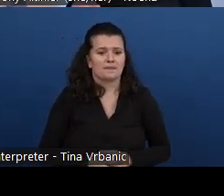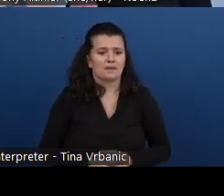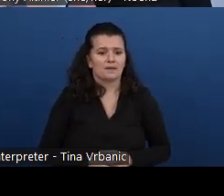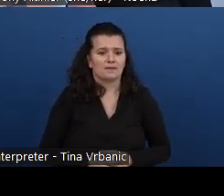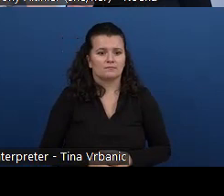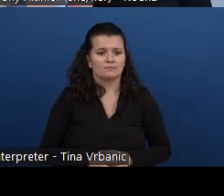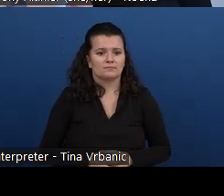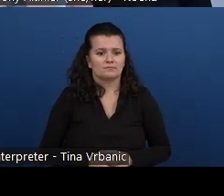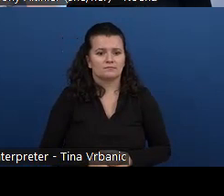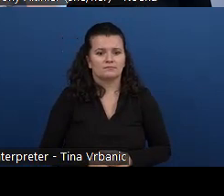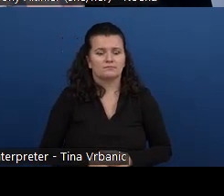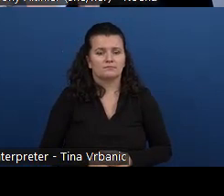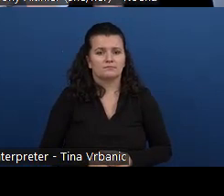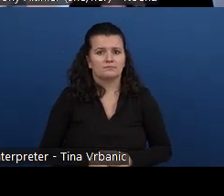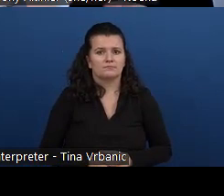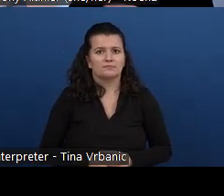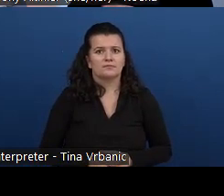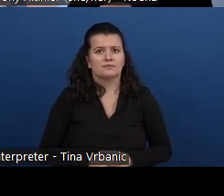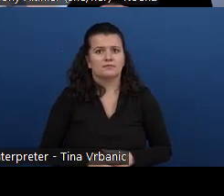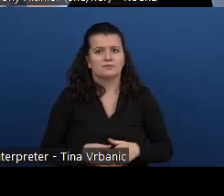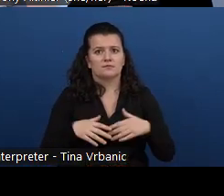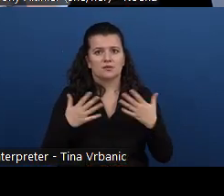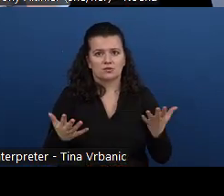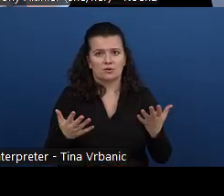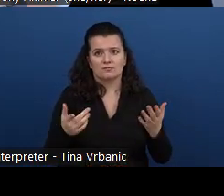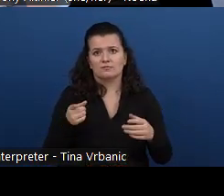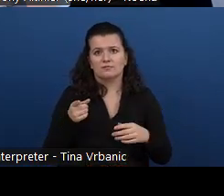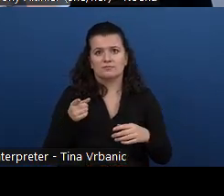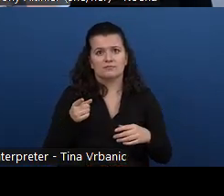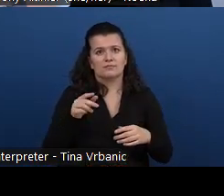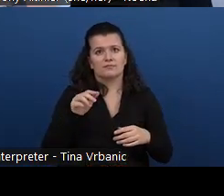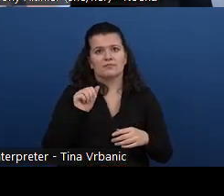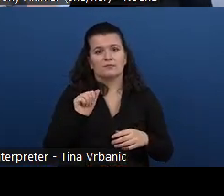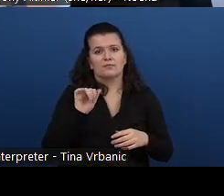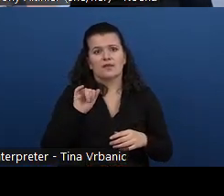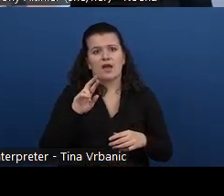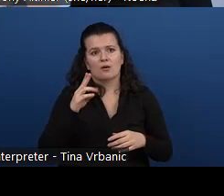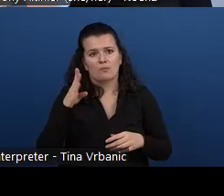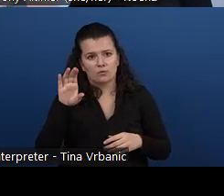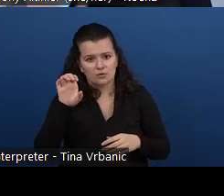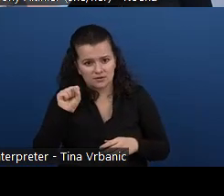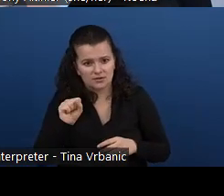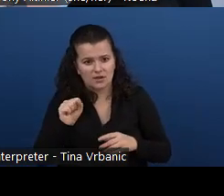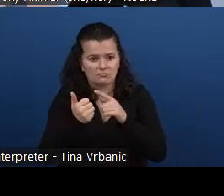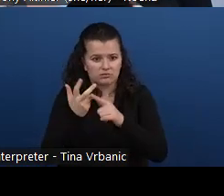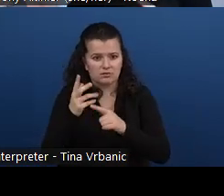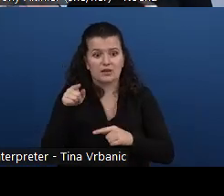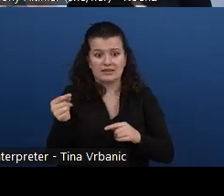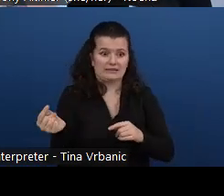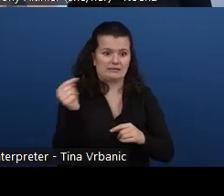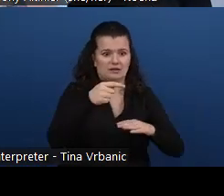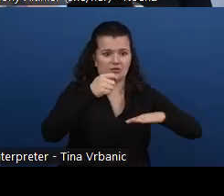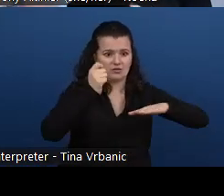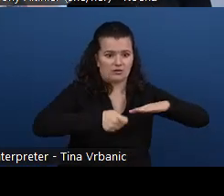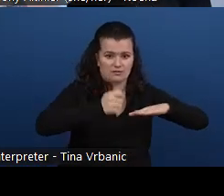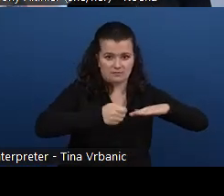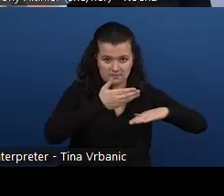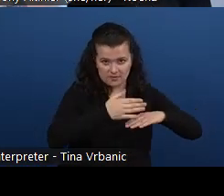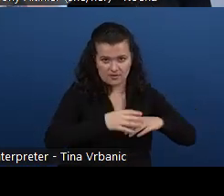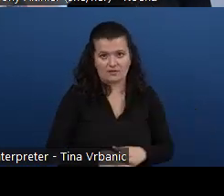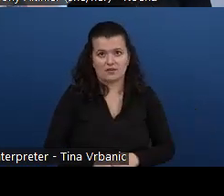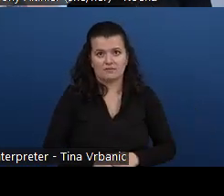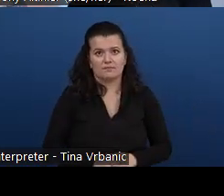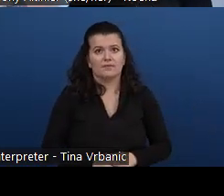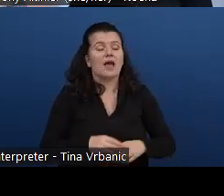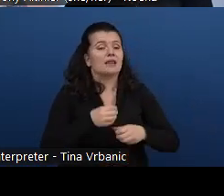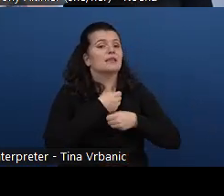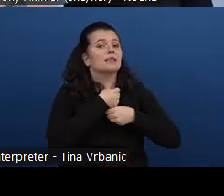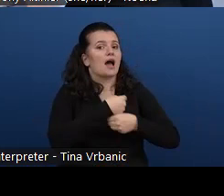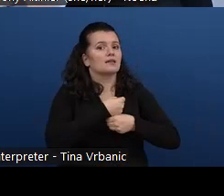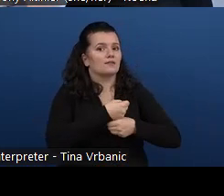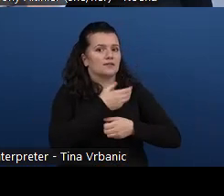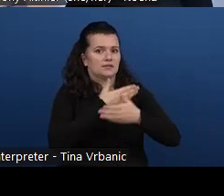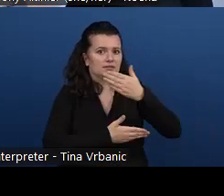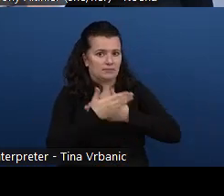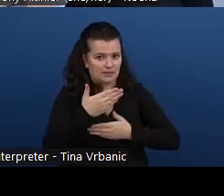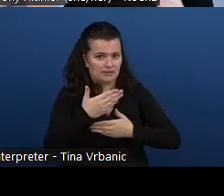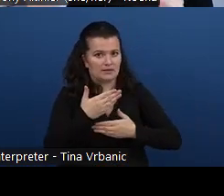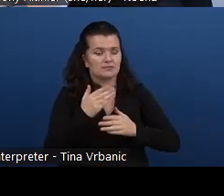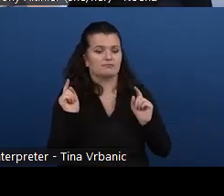This trial was from these big companies (non-English language) against these disabled activists.